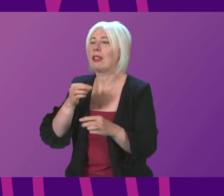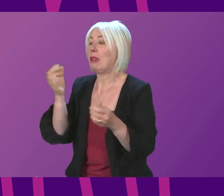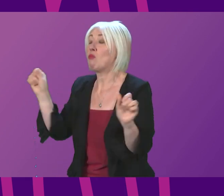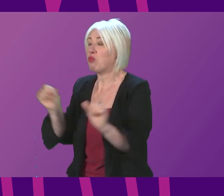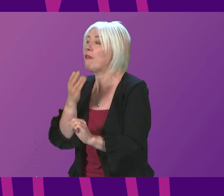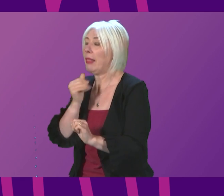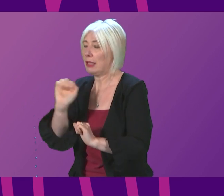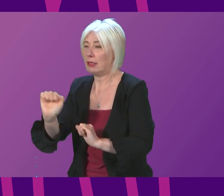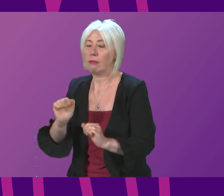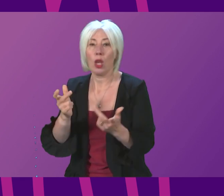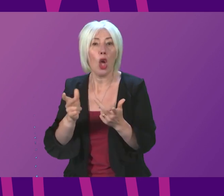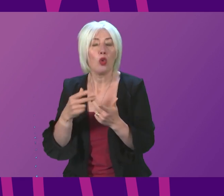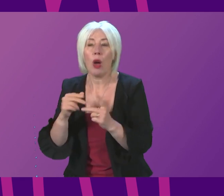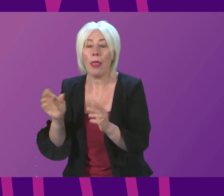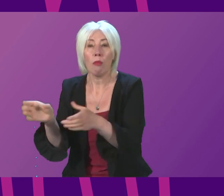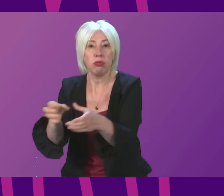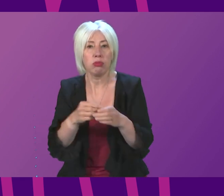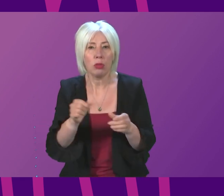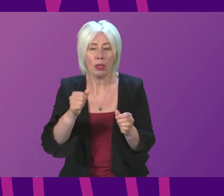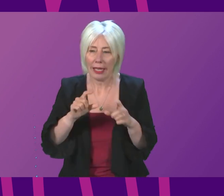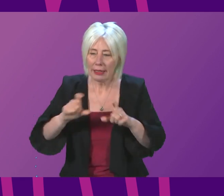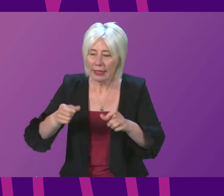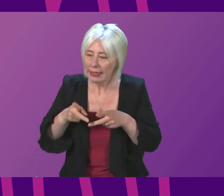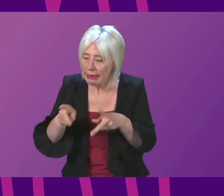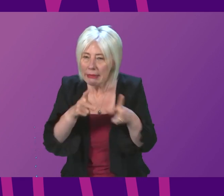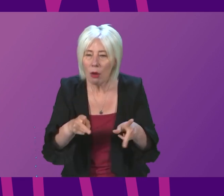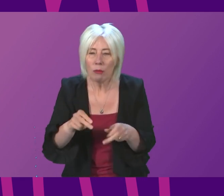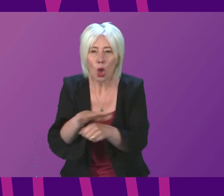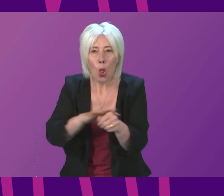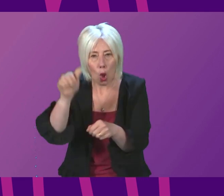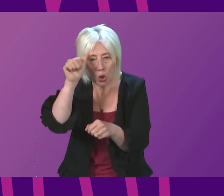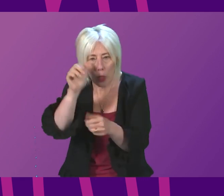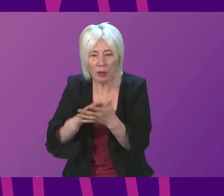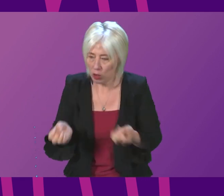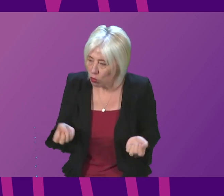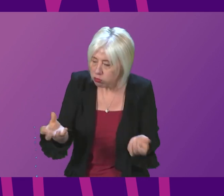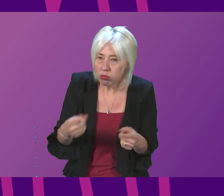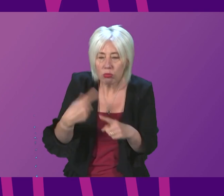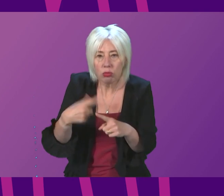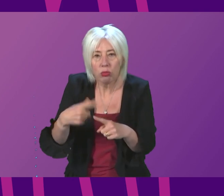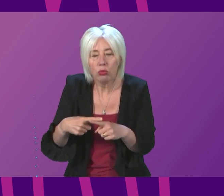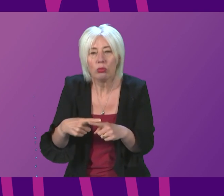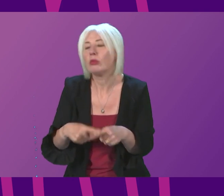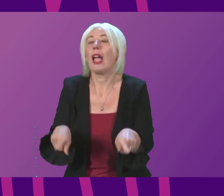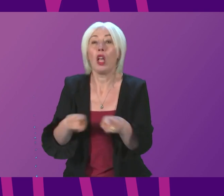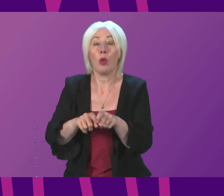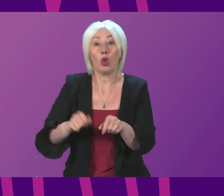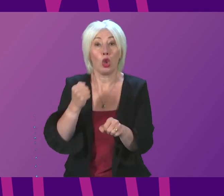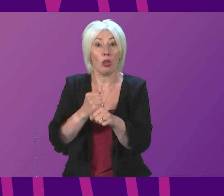public bodies who had existing systems and local knowledge to enable them to spend quickly.” Briefly, First Minister. Fourthly, the report says: “The Scottish Government has managed its overall budget effectively”.